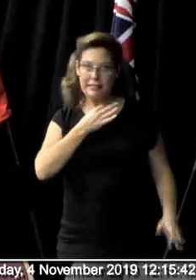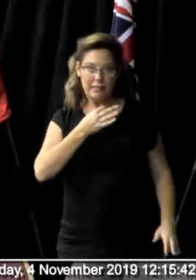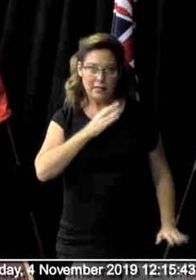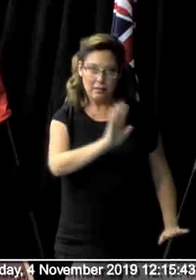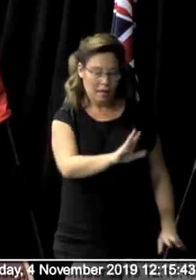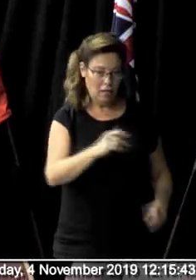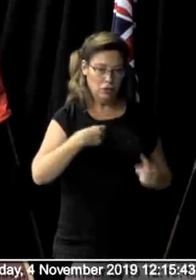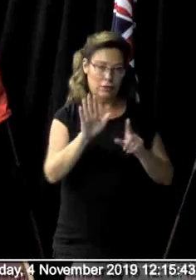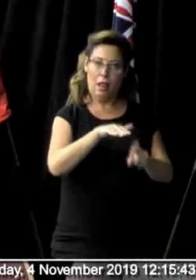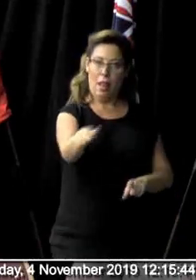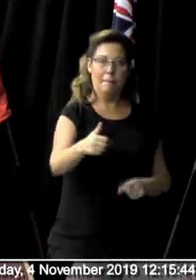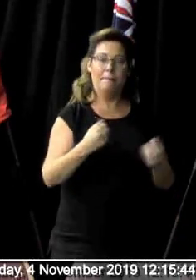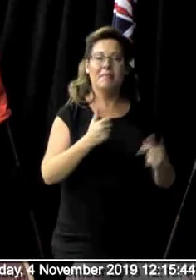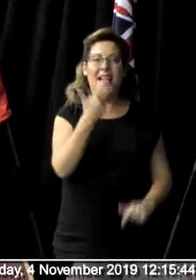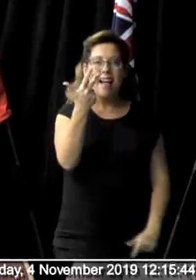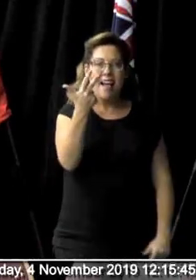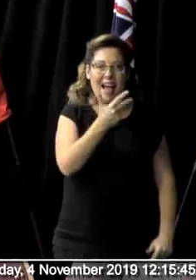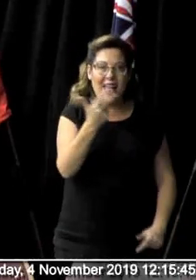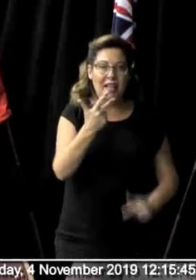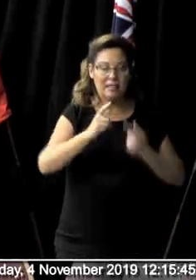She can swim 18 laps of a 50-metre pool.